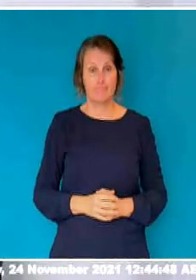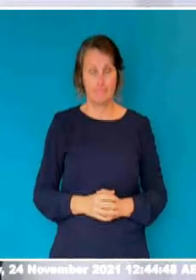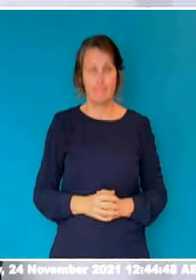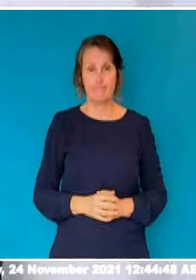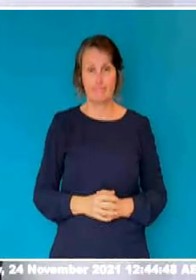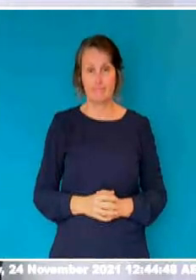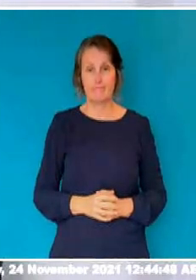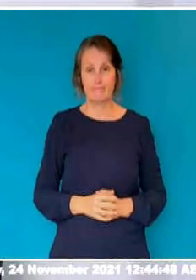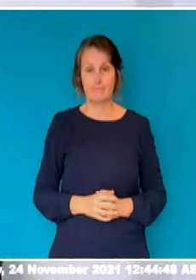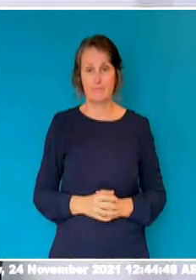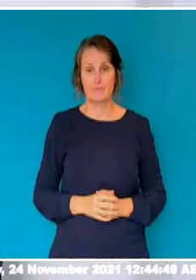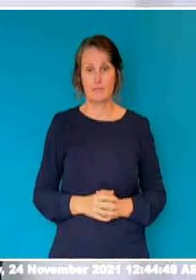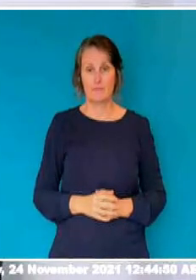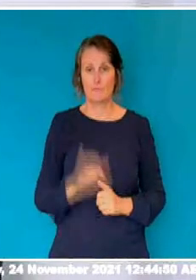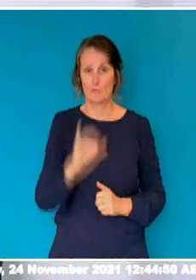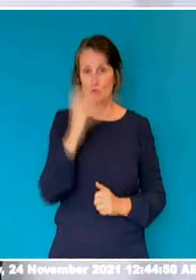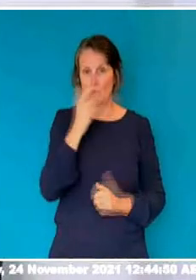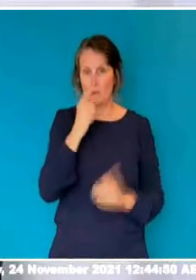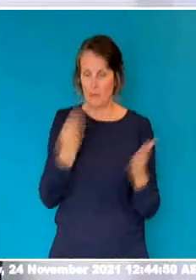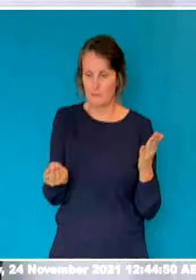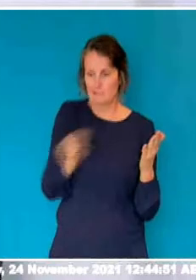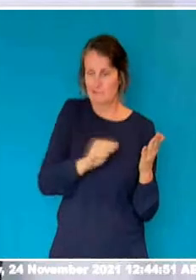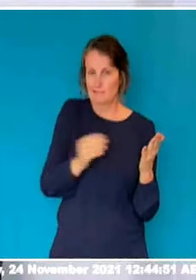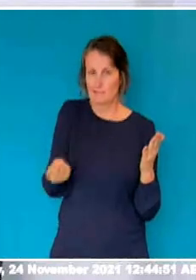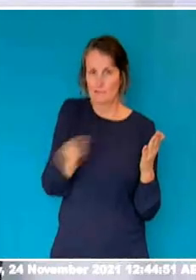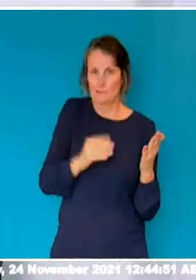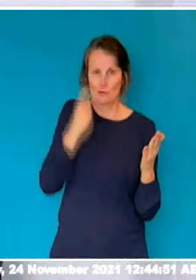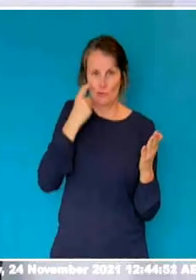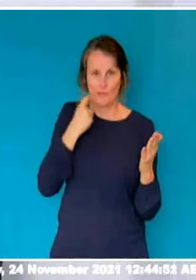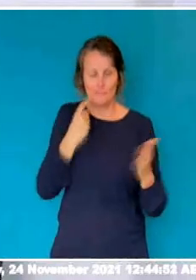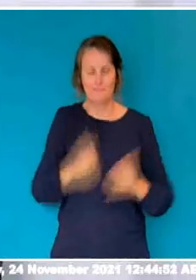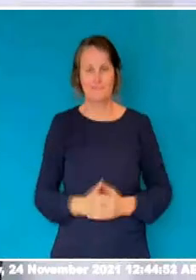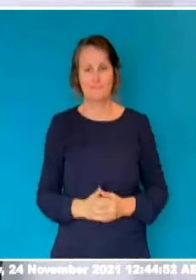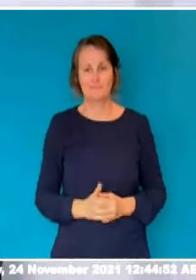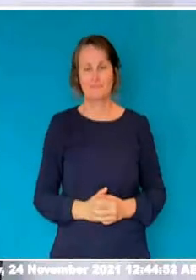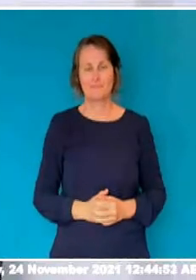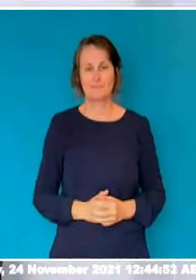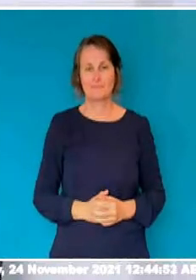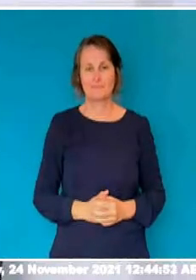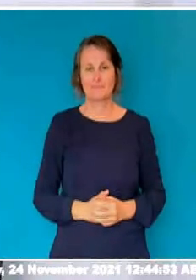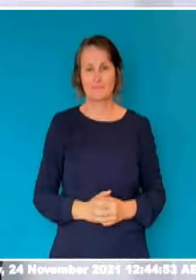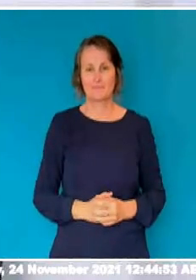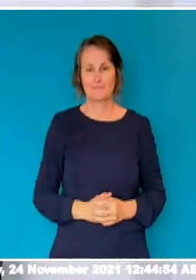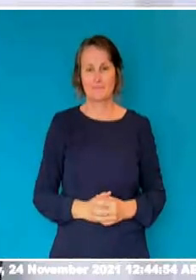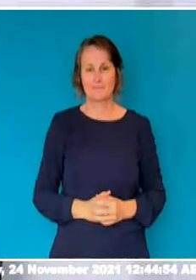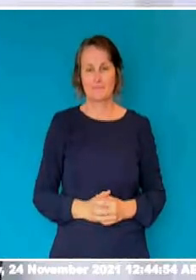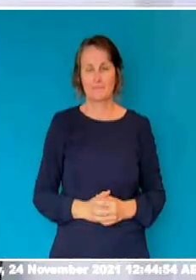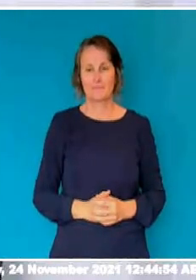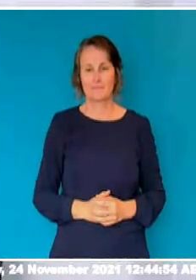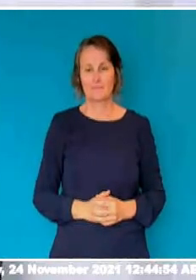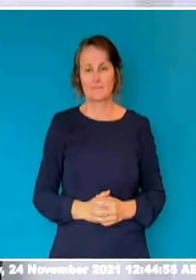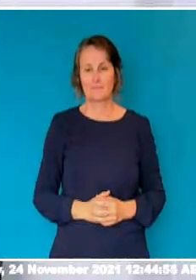sorry, I'm just having trouble with the folder.